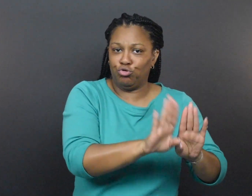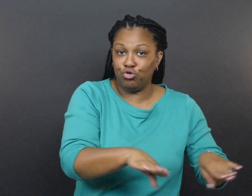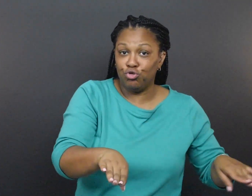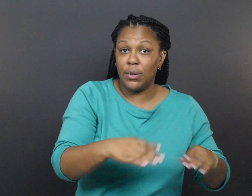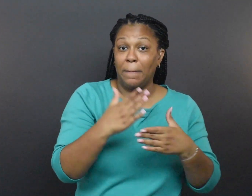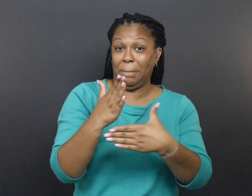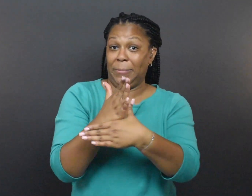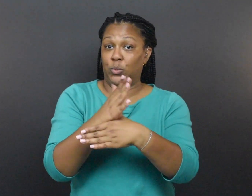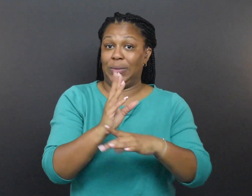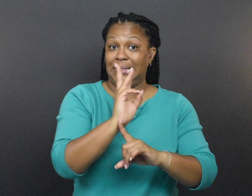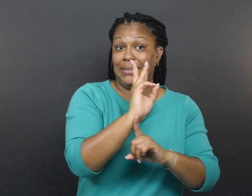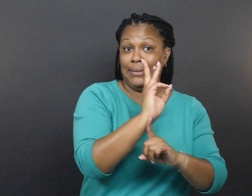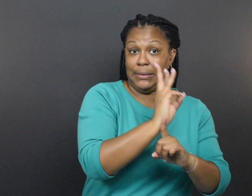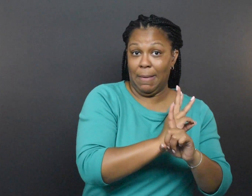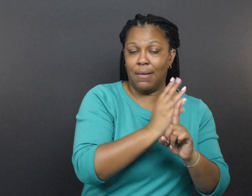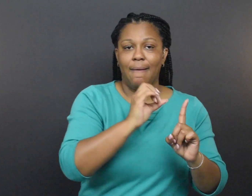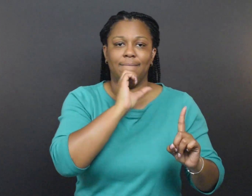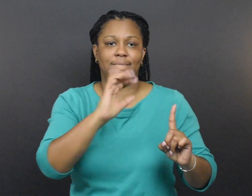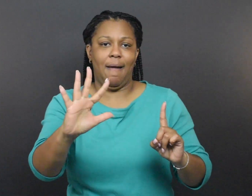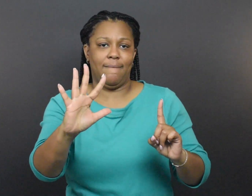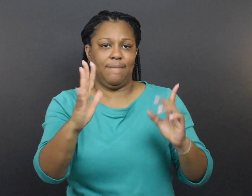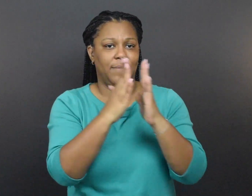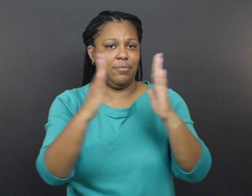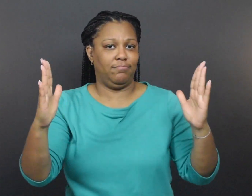six months and five years old. o